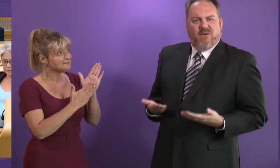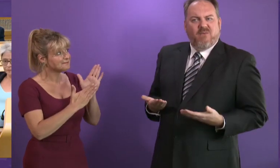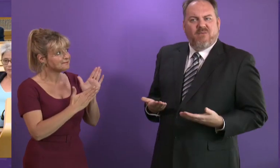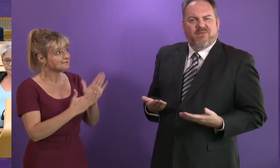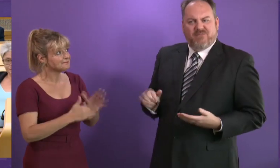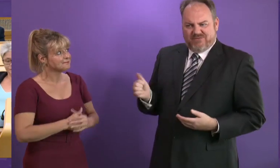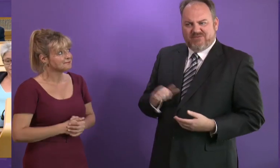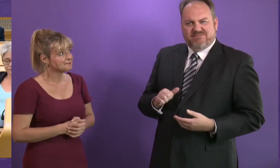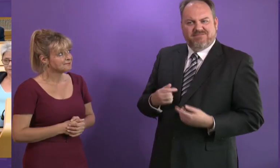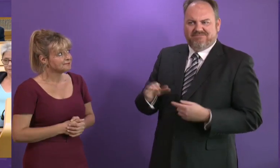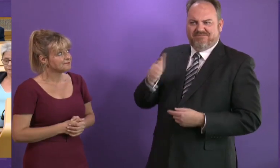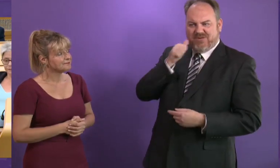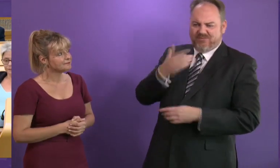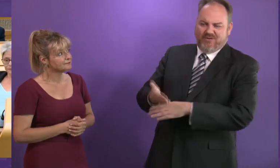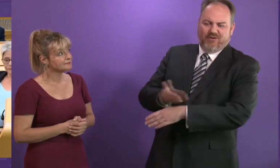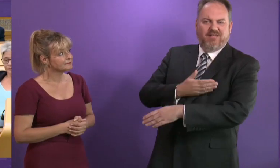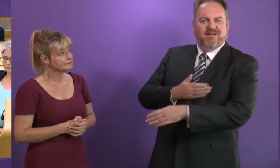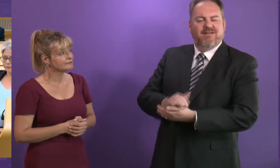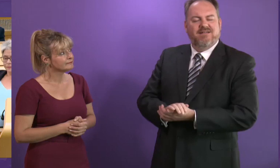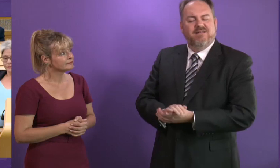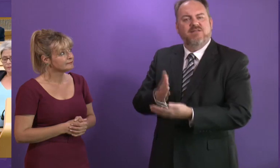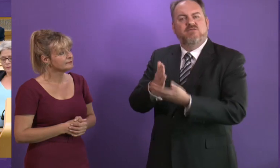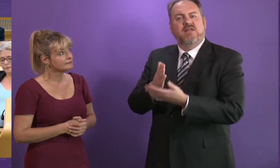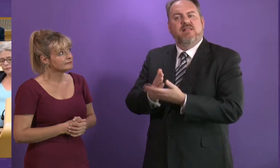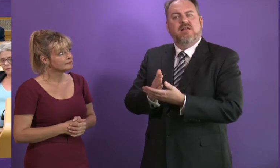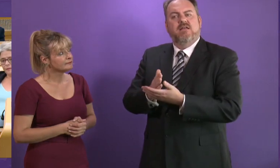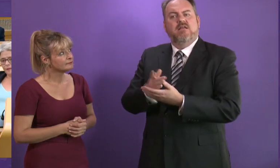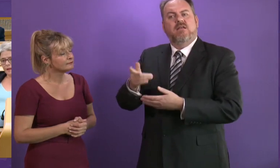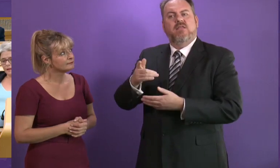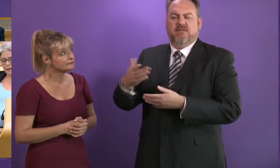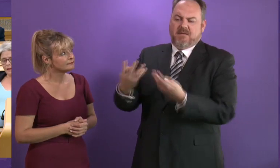Let us recall what the expert panel said. It was asked by John Swinney, the Deputy First